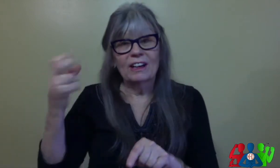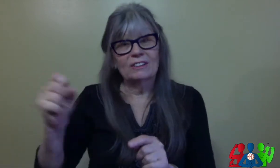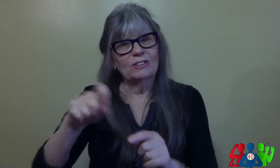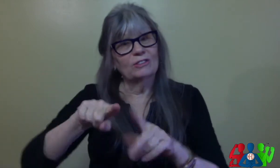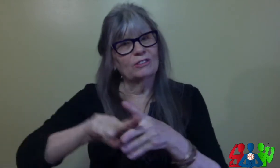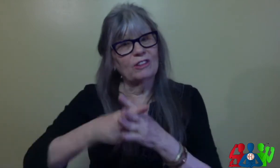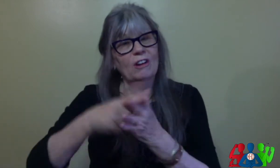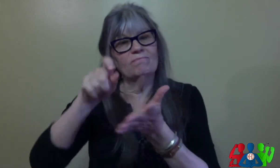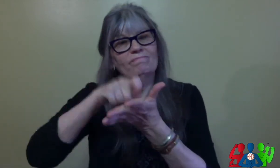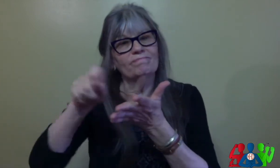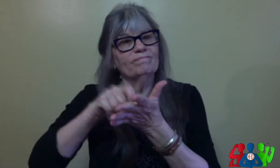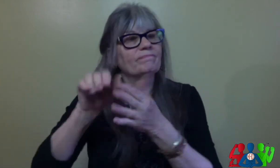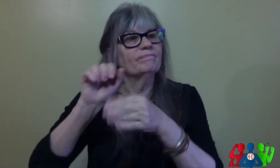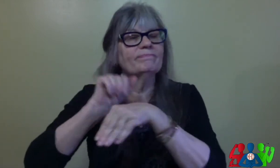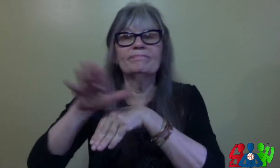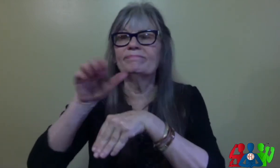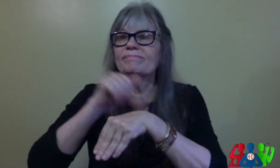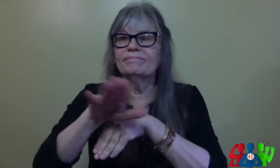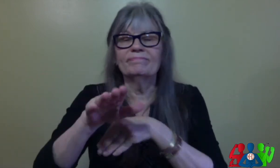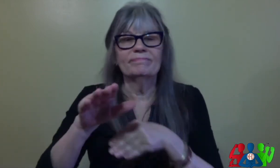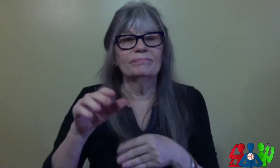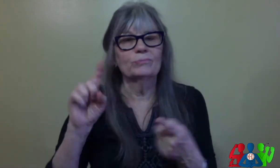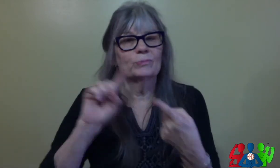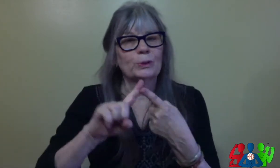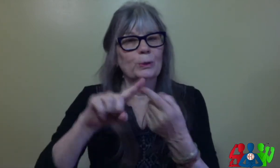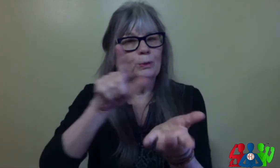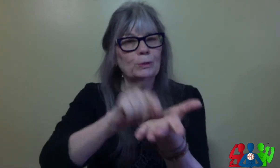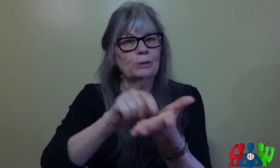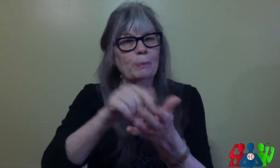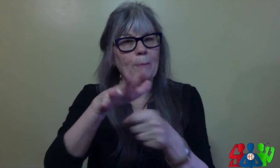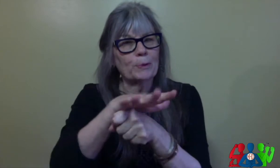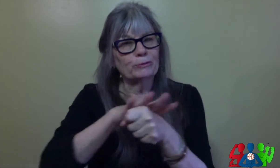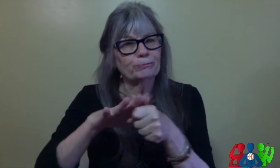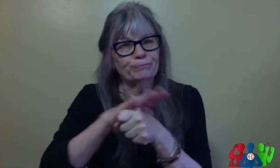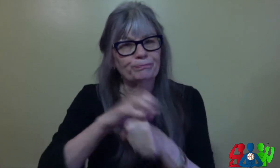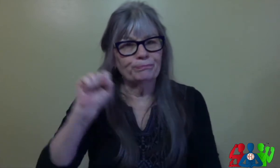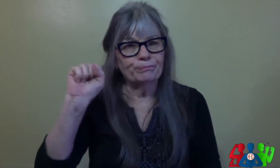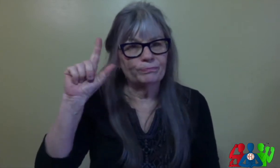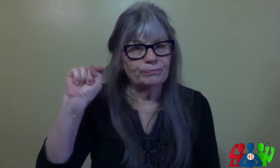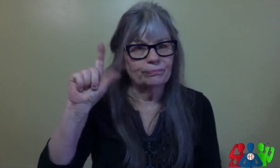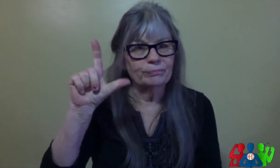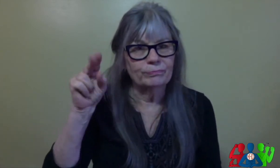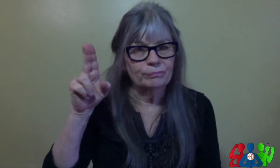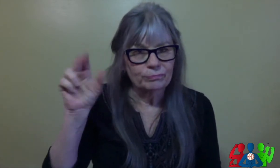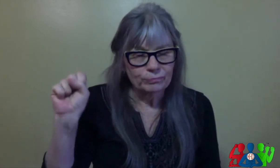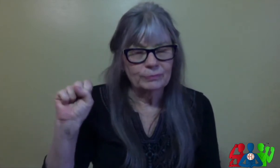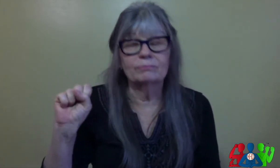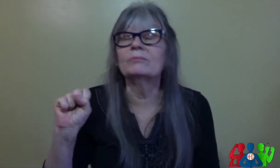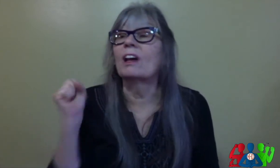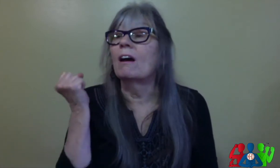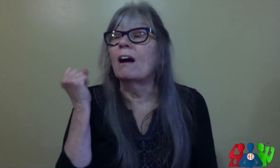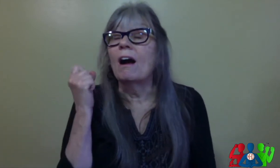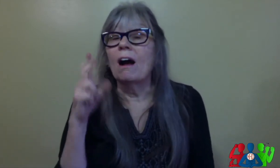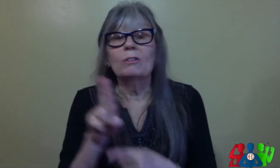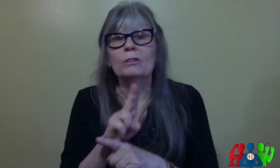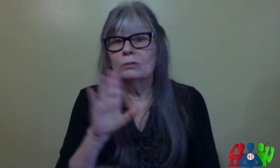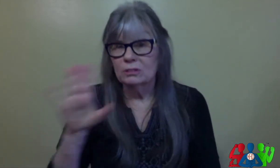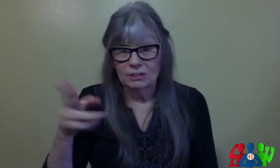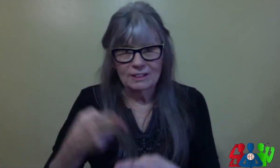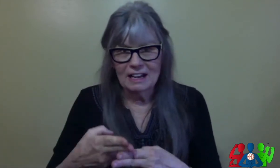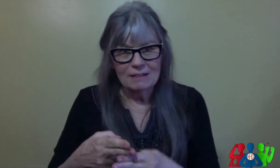Deaf. During high school she started writing and sending her work to local newspapers in